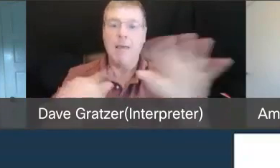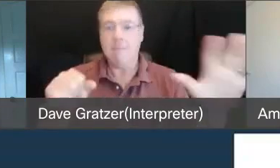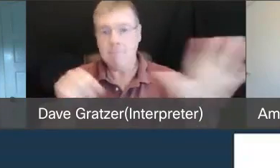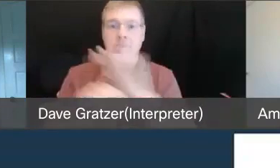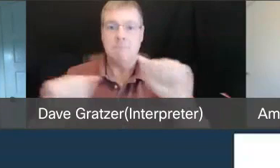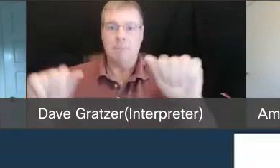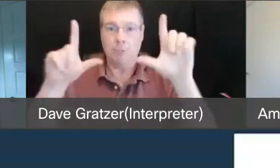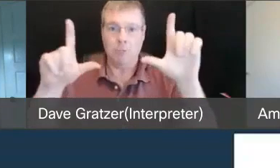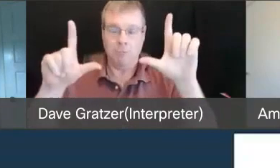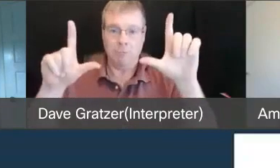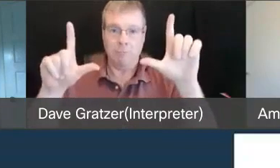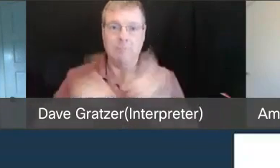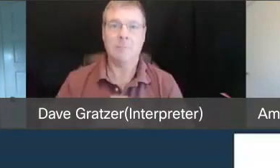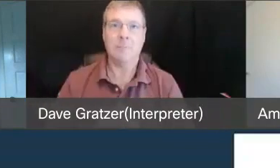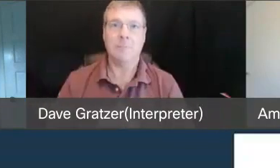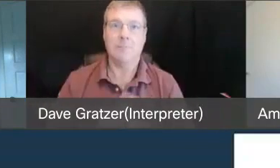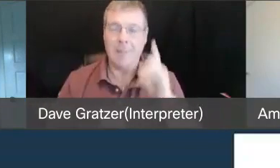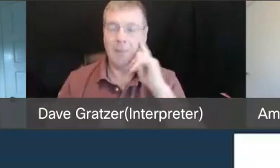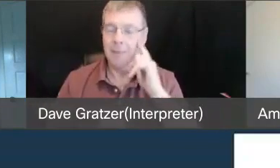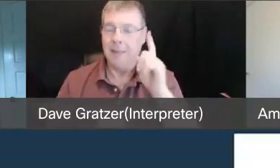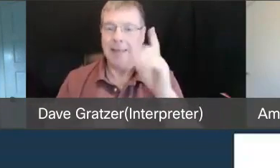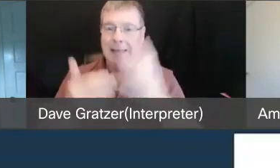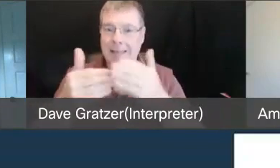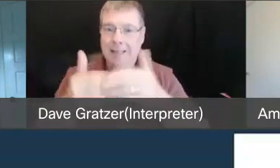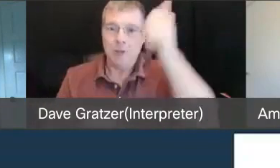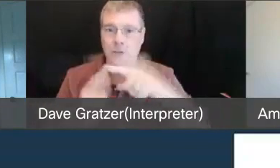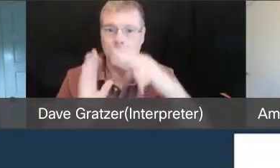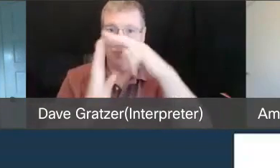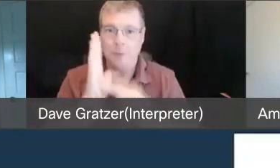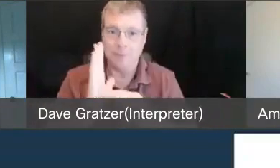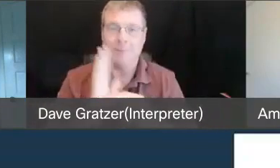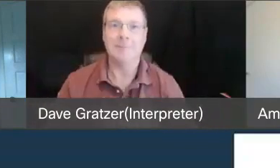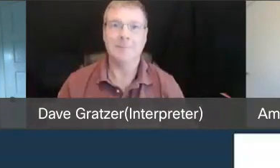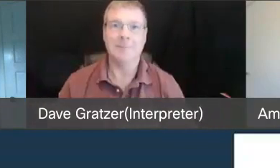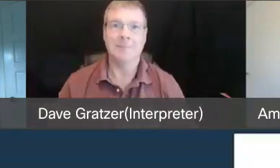and I think it'll be easier to read the slide if you do it that way.